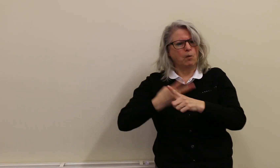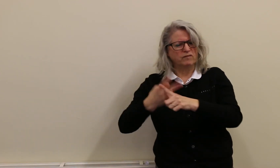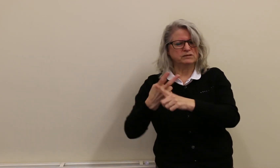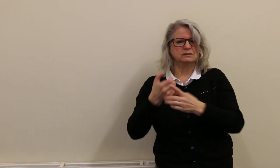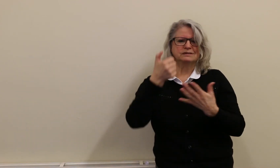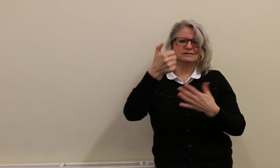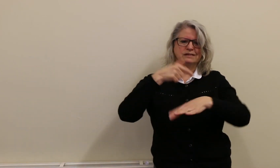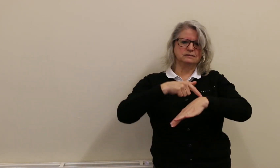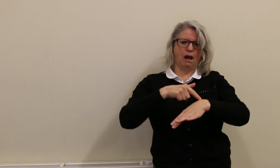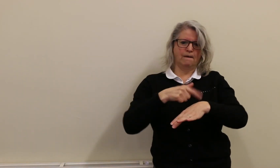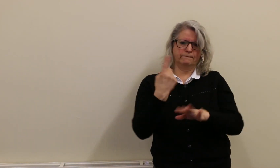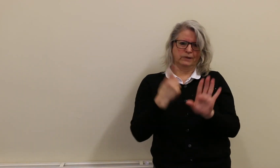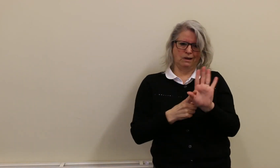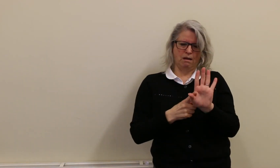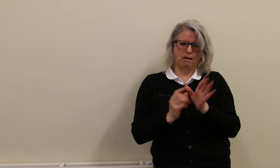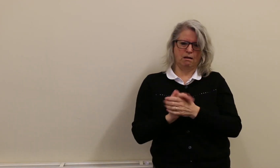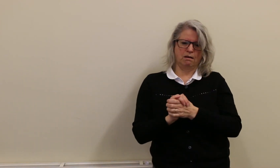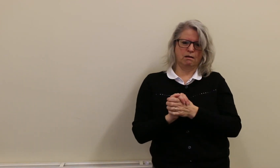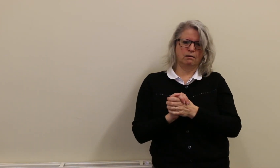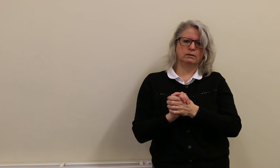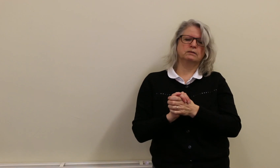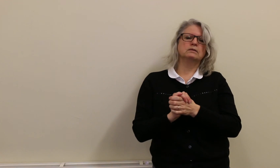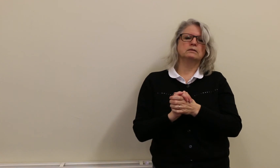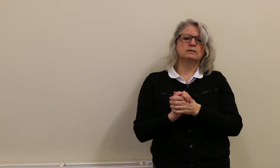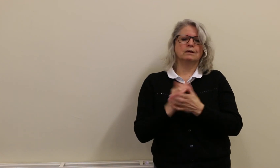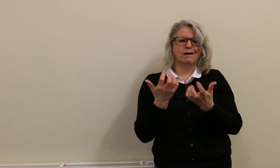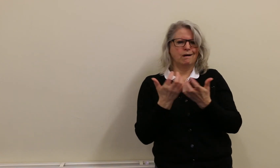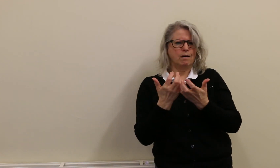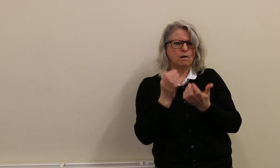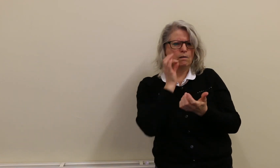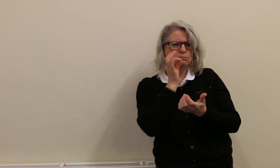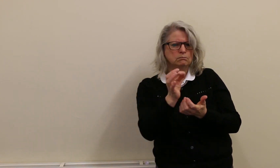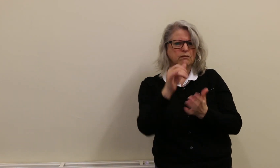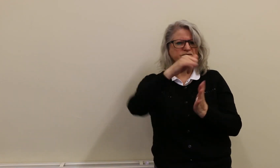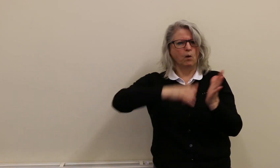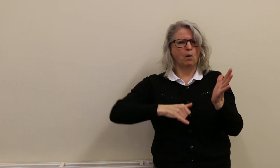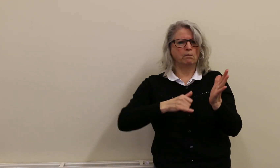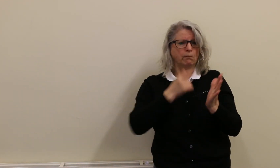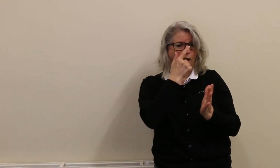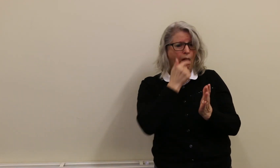The board meets six times a year.